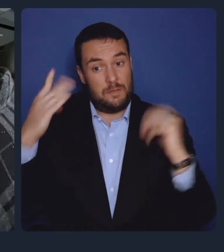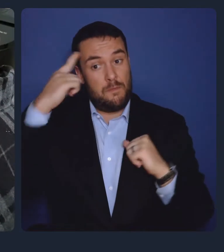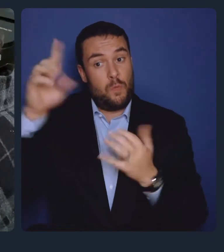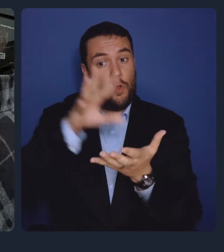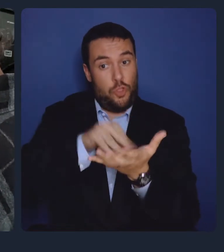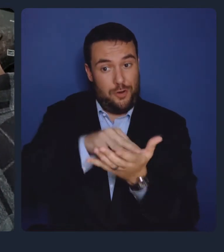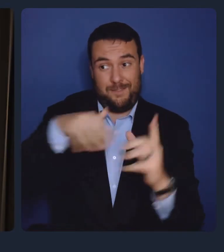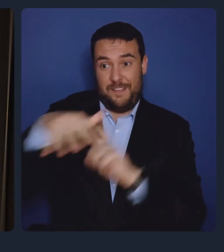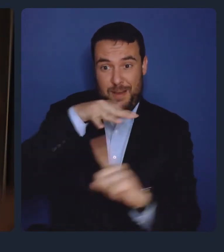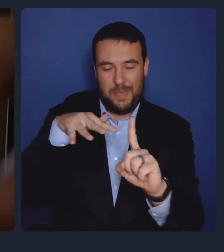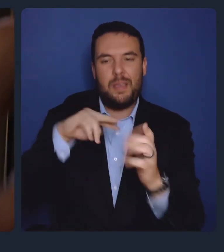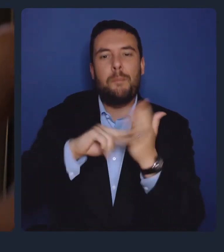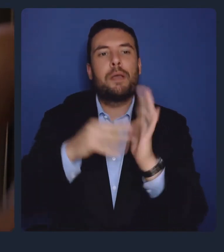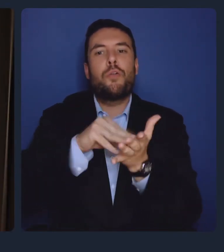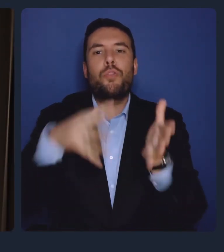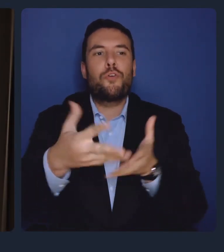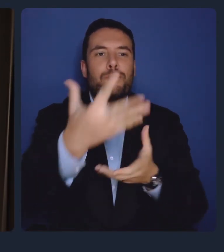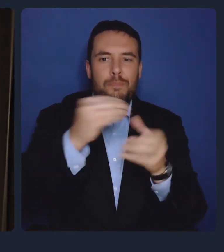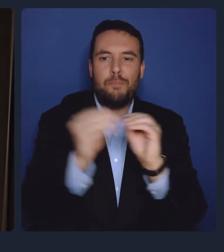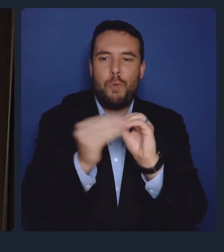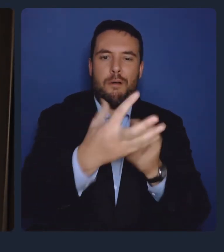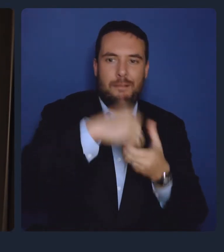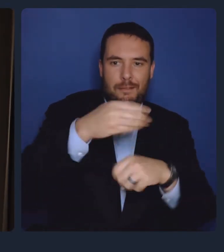we can improve how learners engage with content and show what they know.